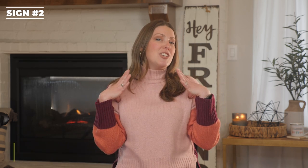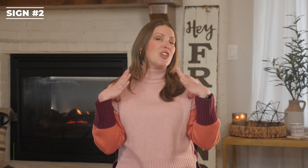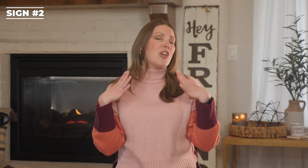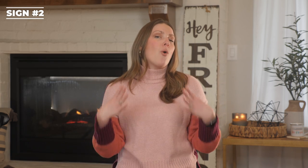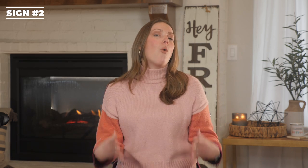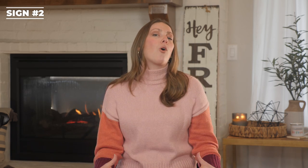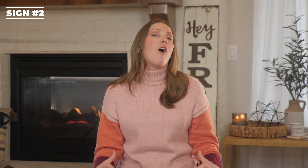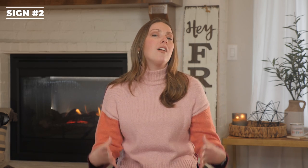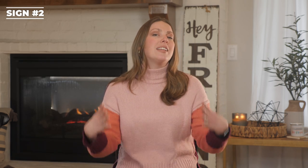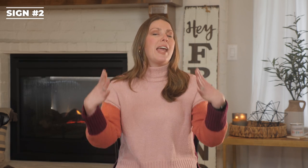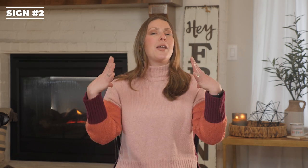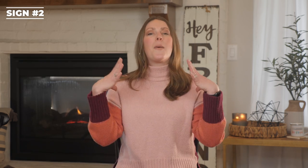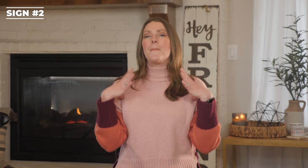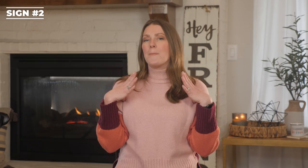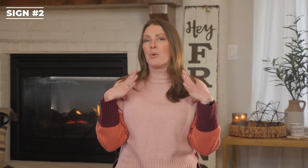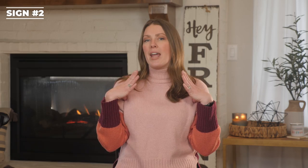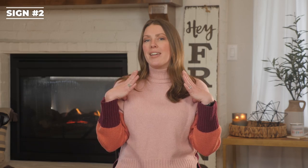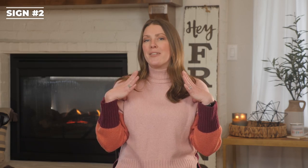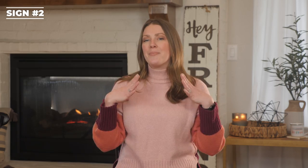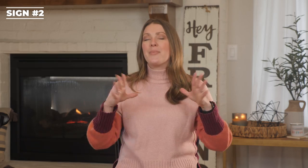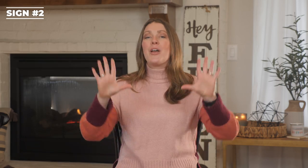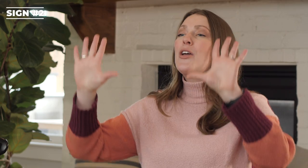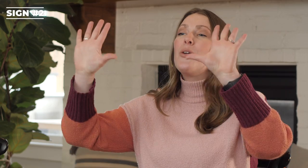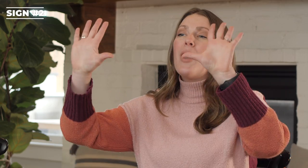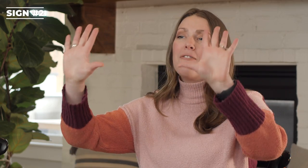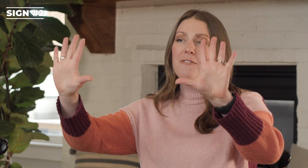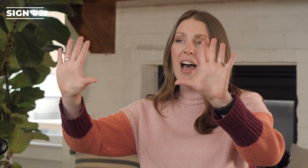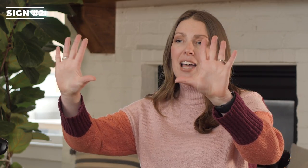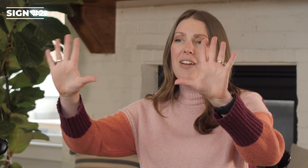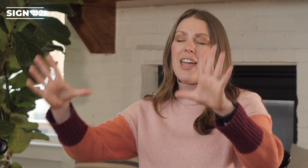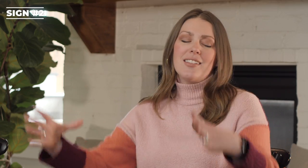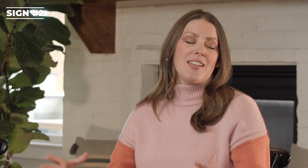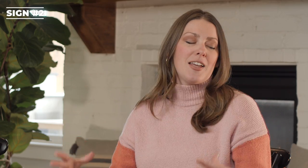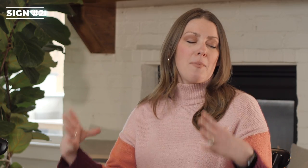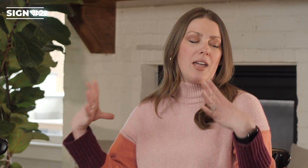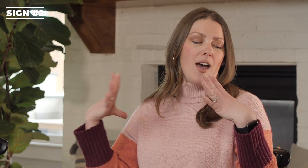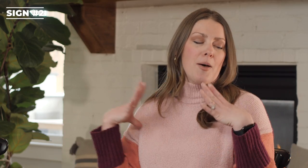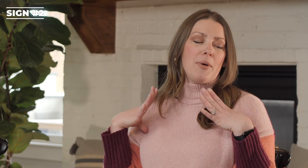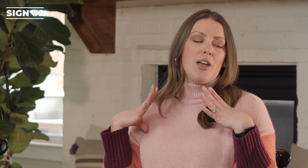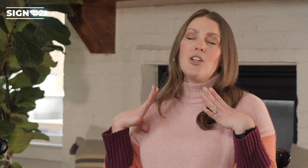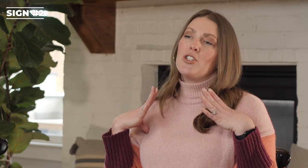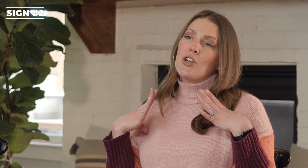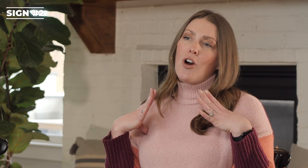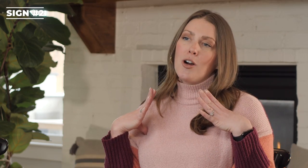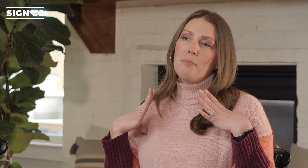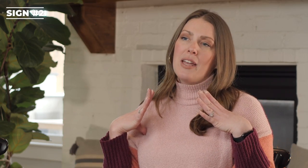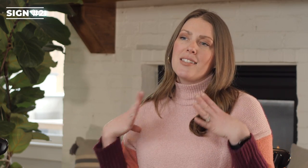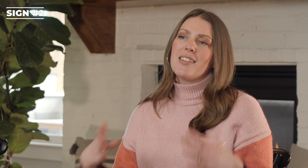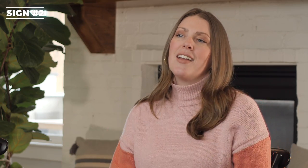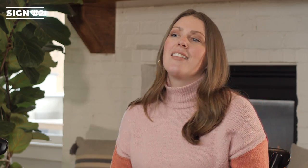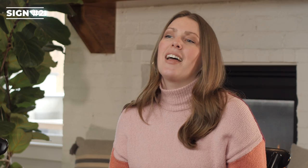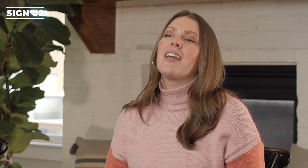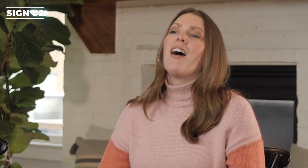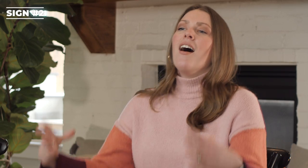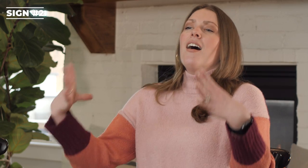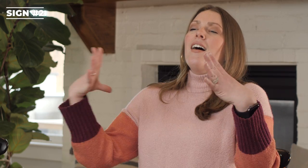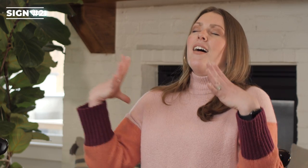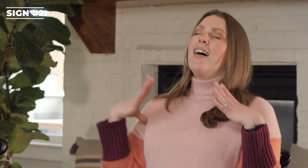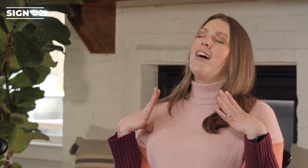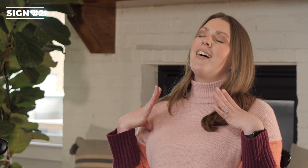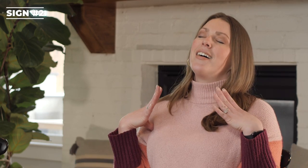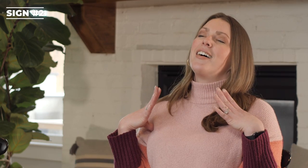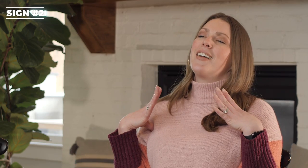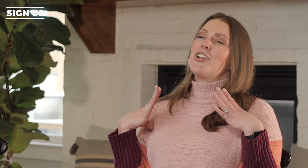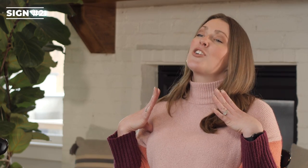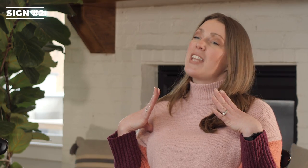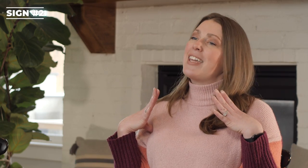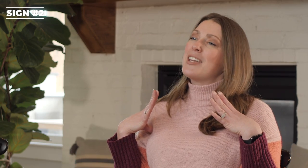vacation or holiday 'break'. You have 5-hands coming up to your armpits, like you're ahhh your taking